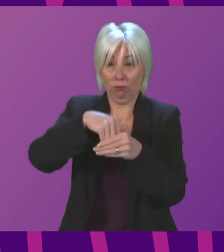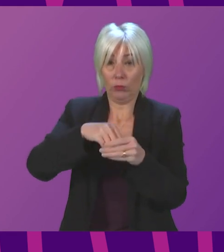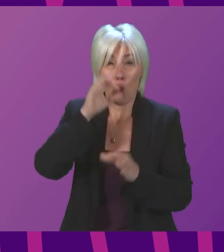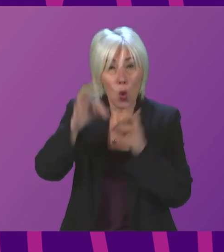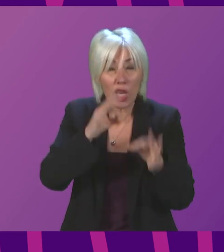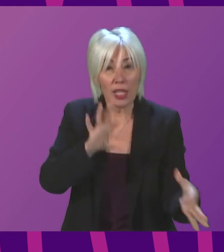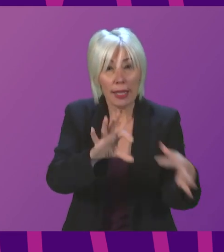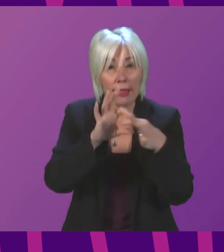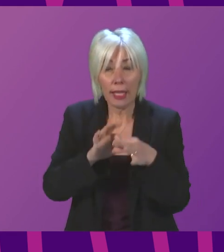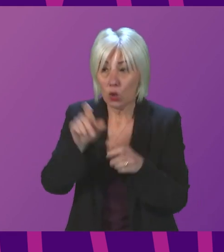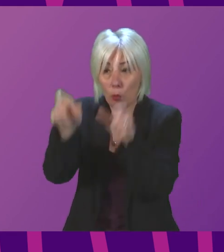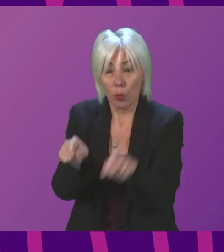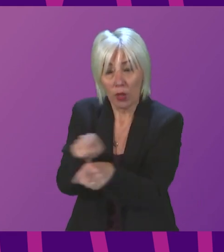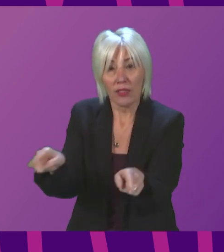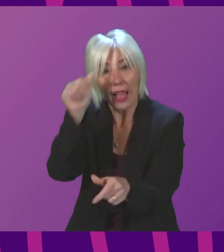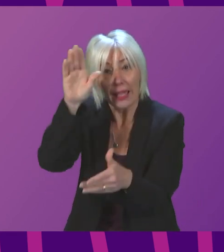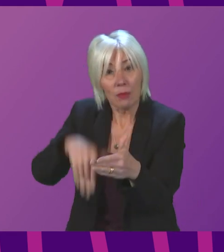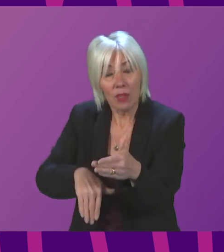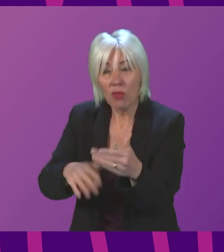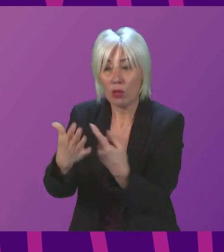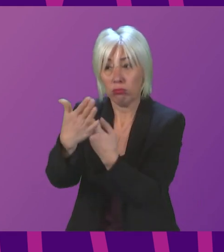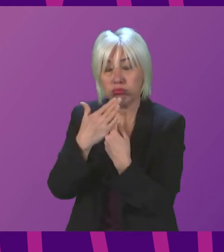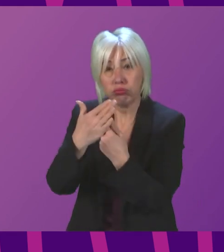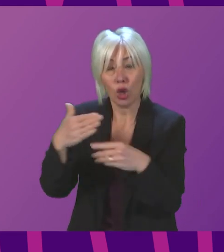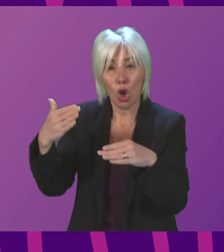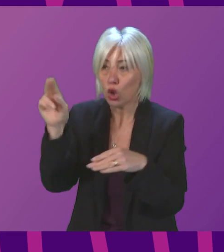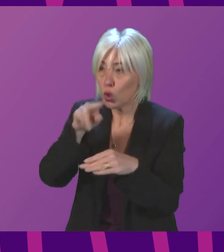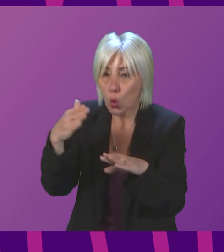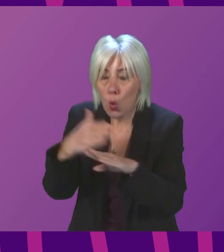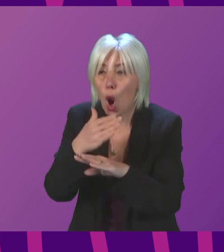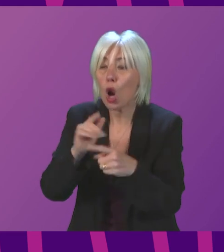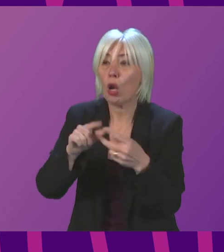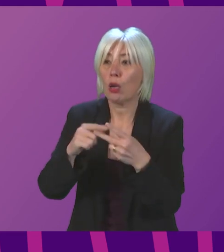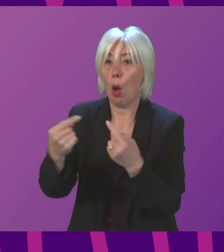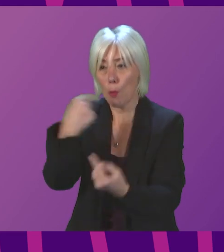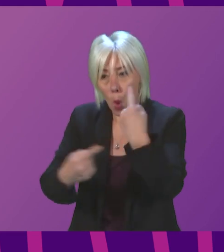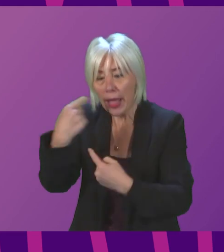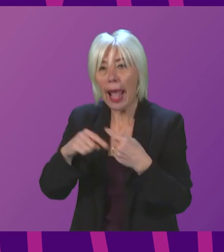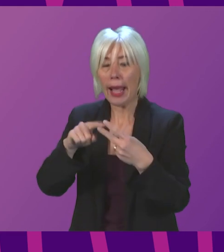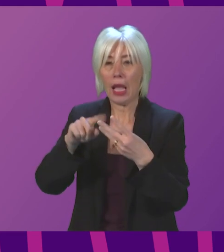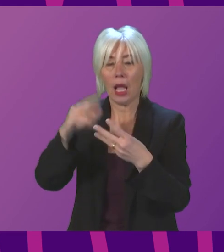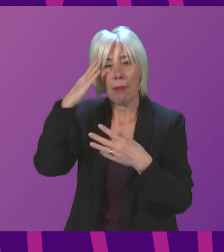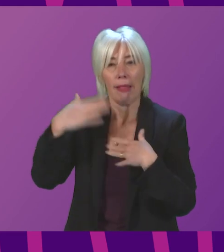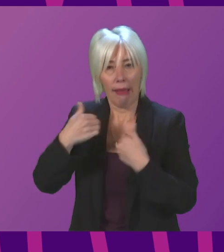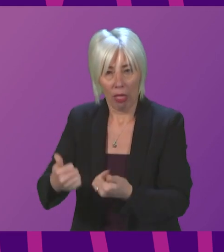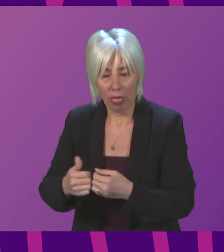about people’s experiences of the pressures of schoolwork, bullying and mental health.